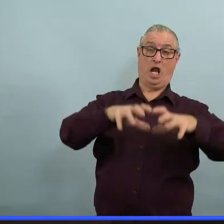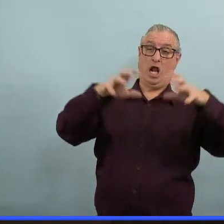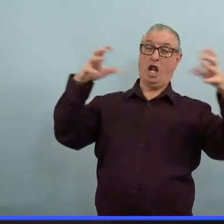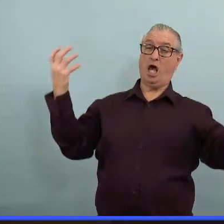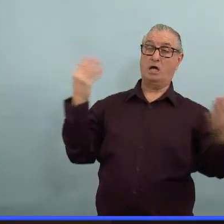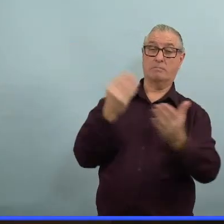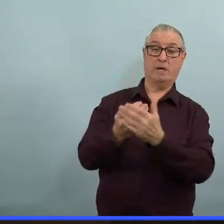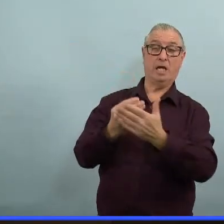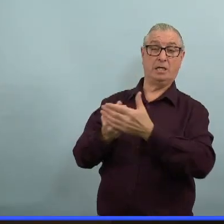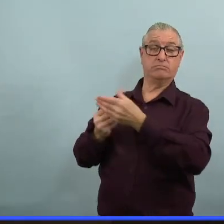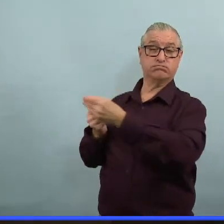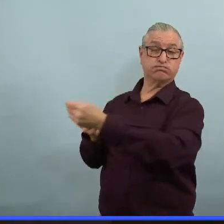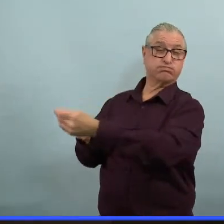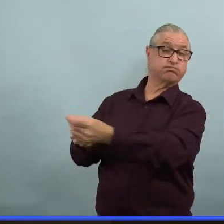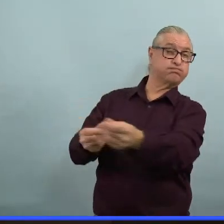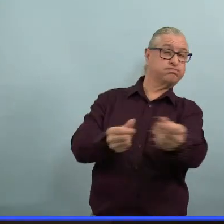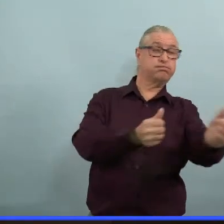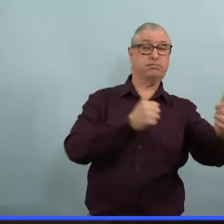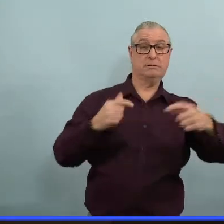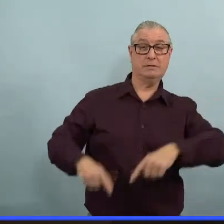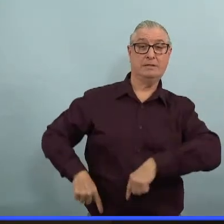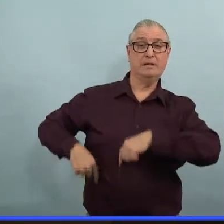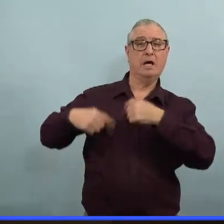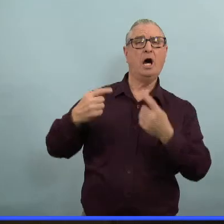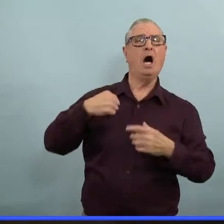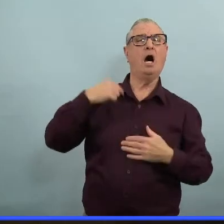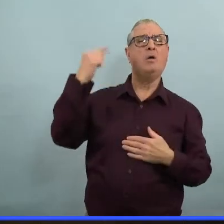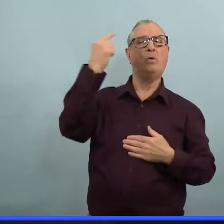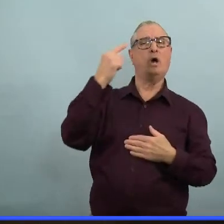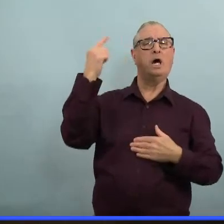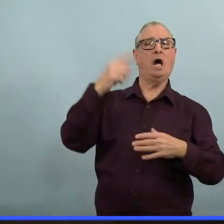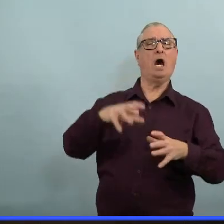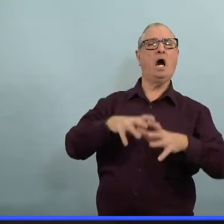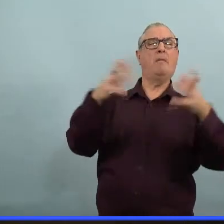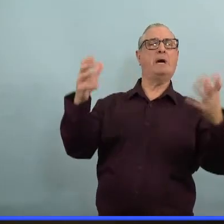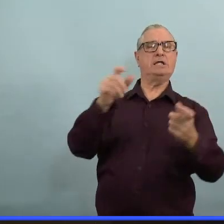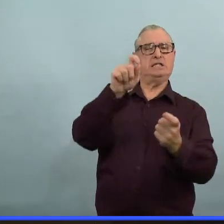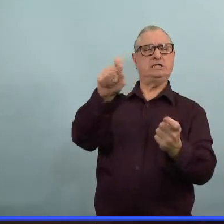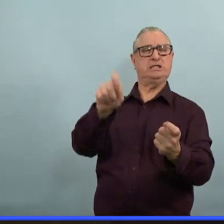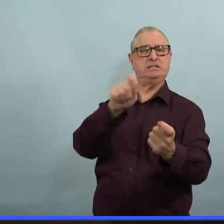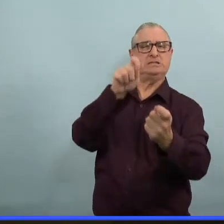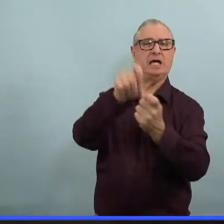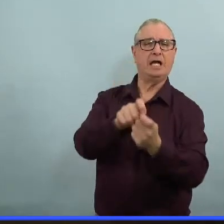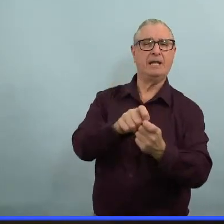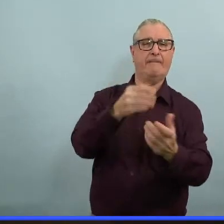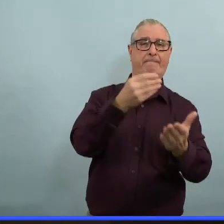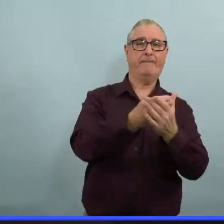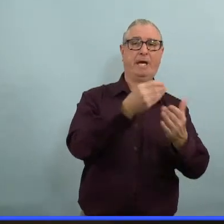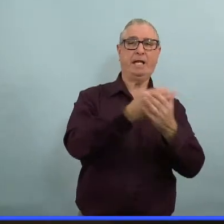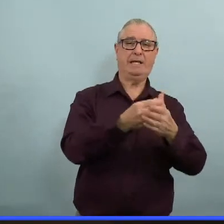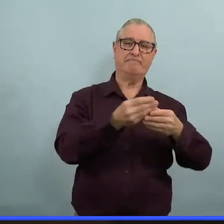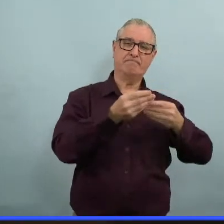uh exactly how much investment has been made for uh shoring up the health care system